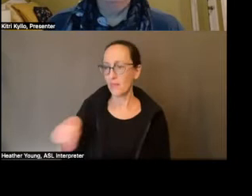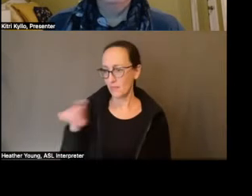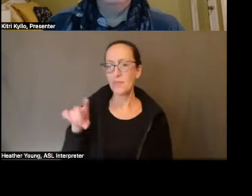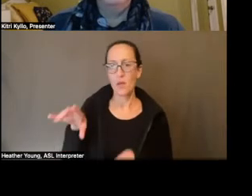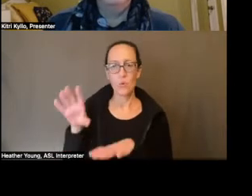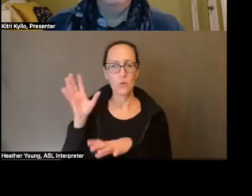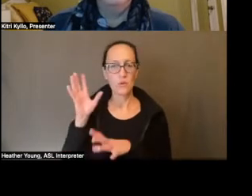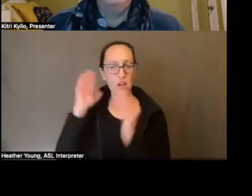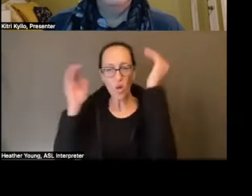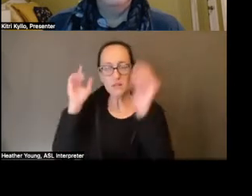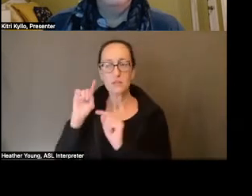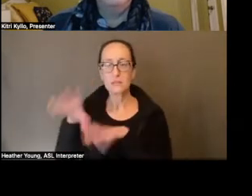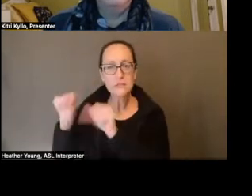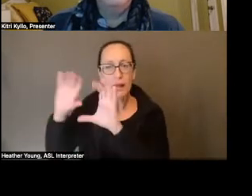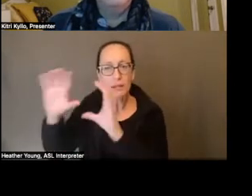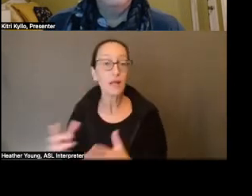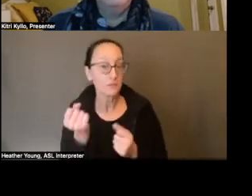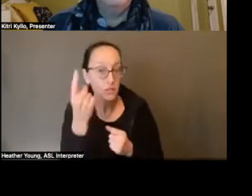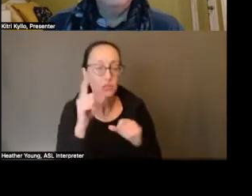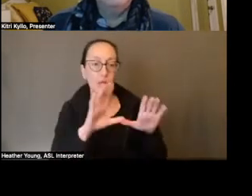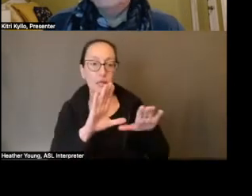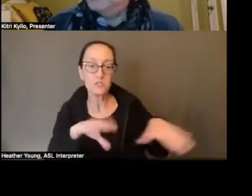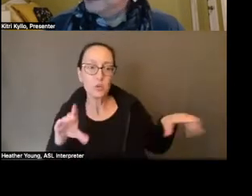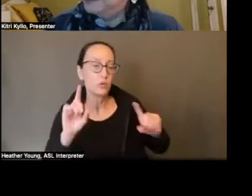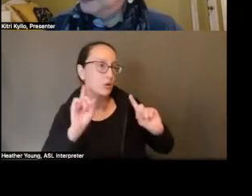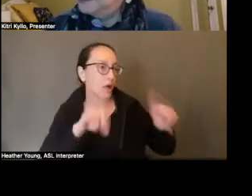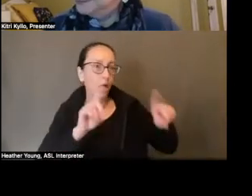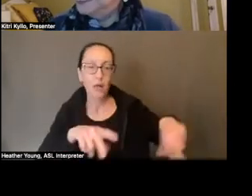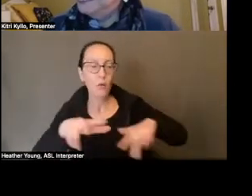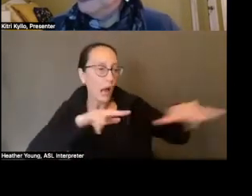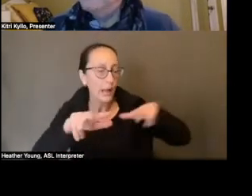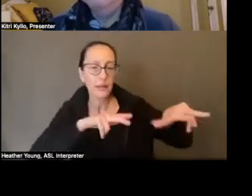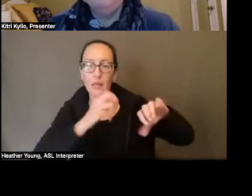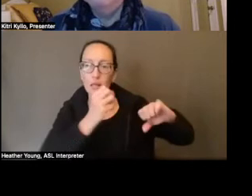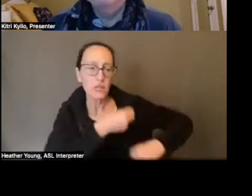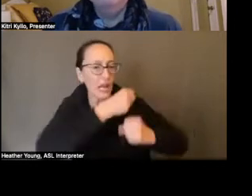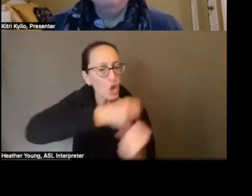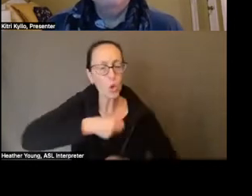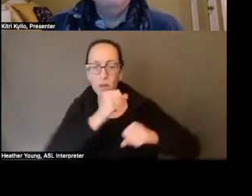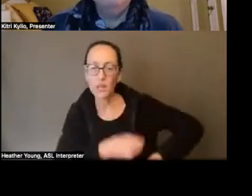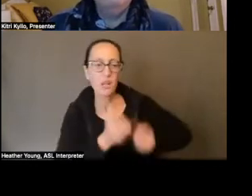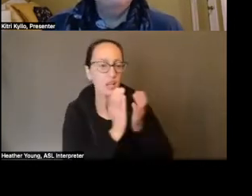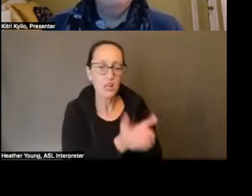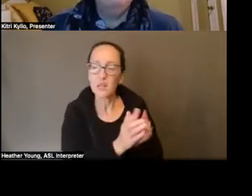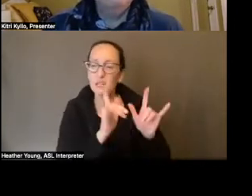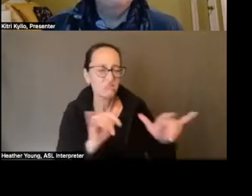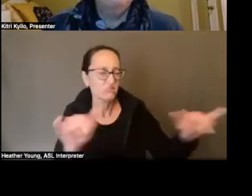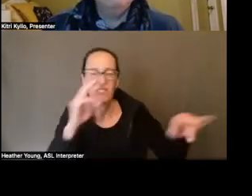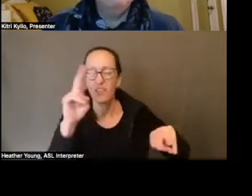They get to go hiking, canoeing, have all kinds of fun. And on the next slide, we don't have time,